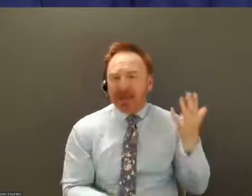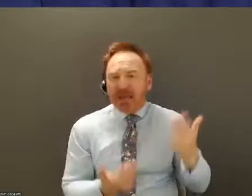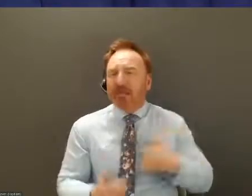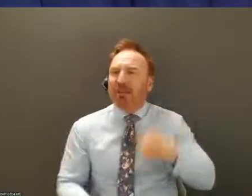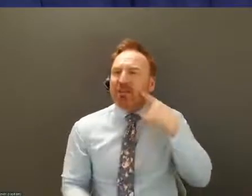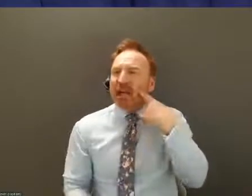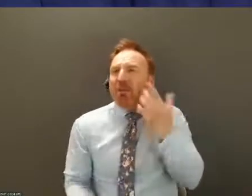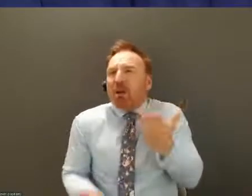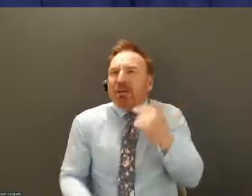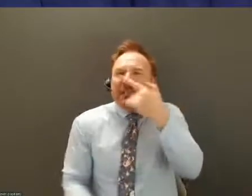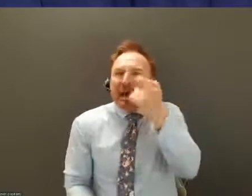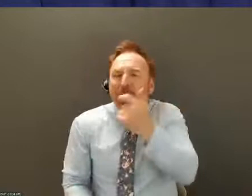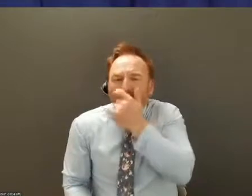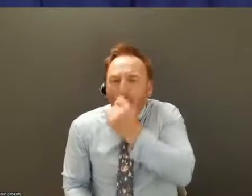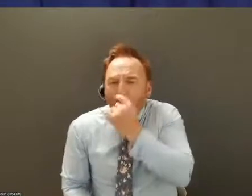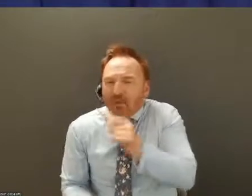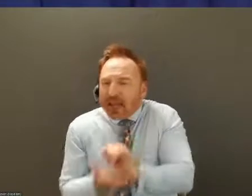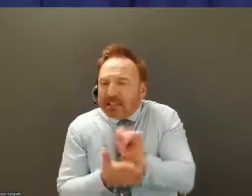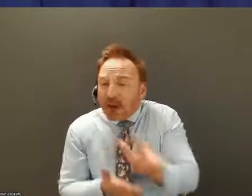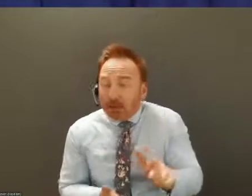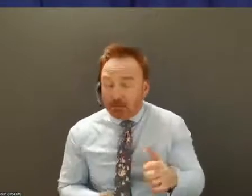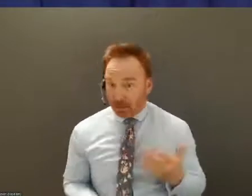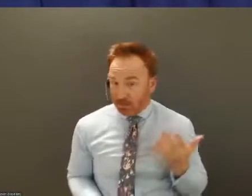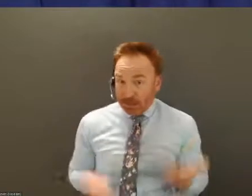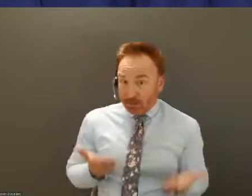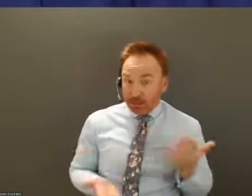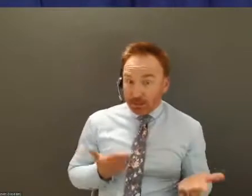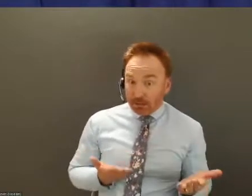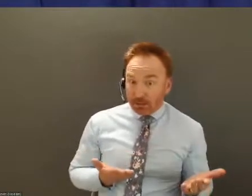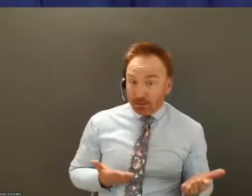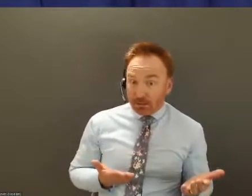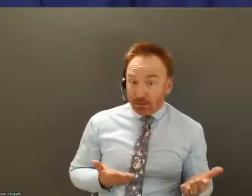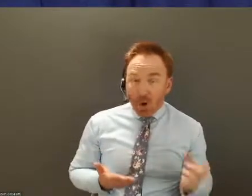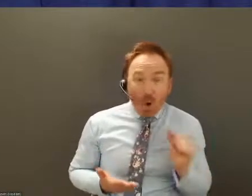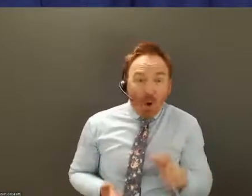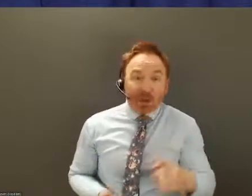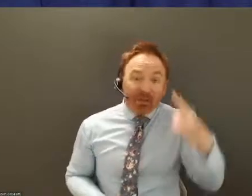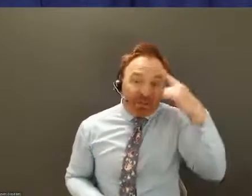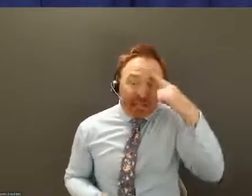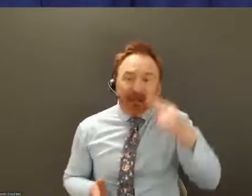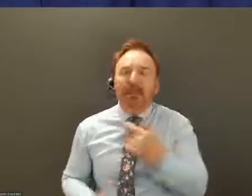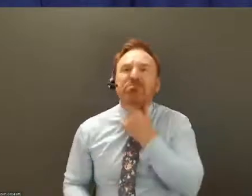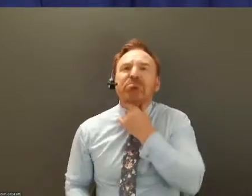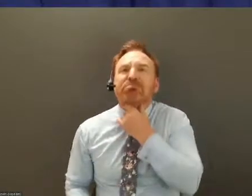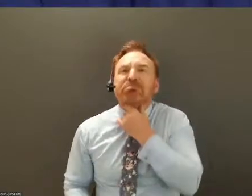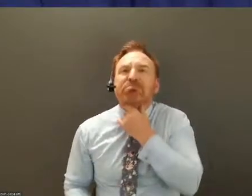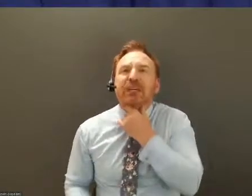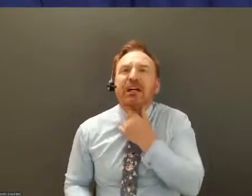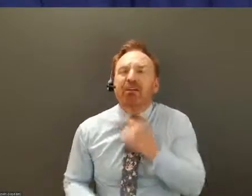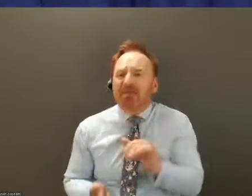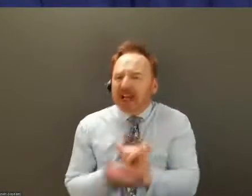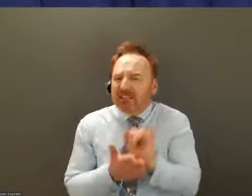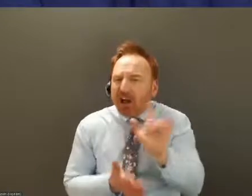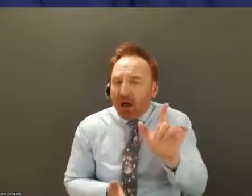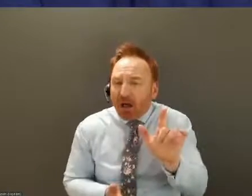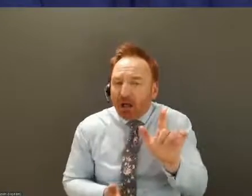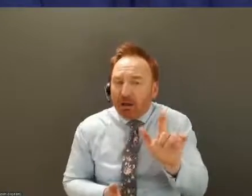have been the main route of transmission involving multiple contacts in communities weather